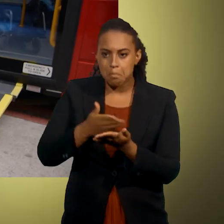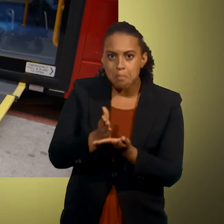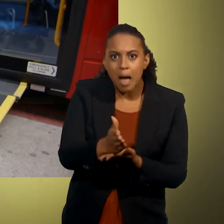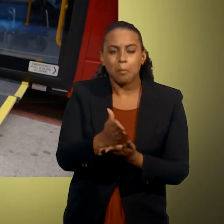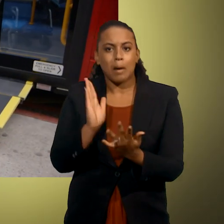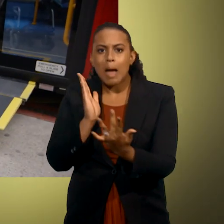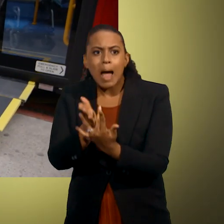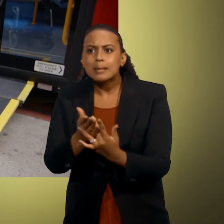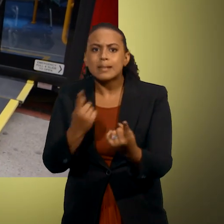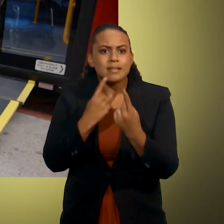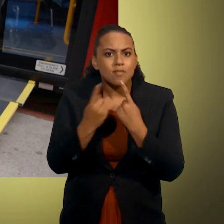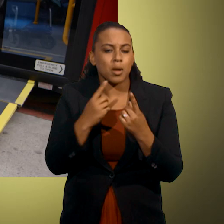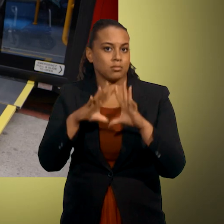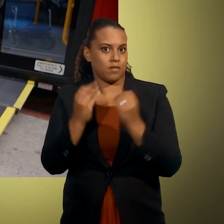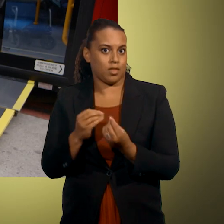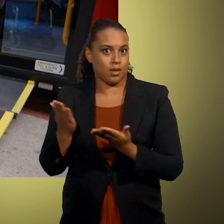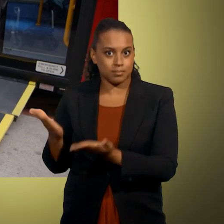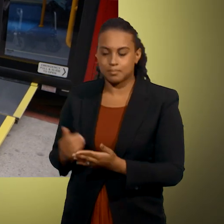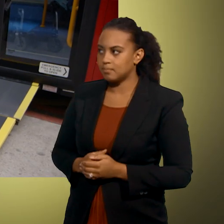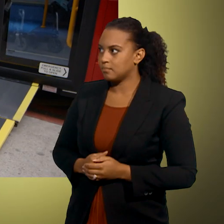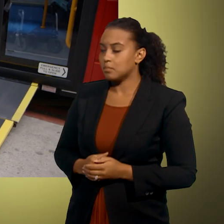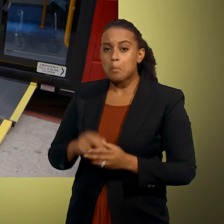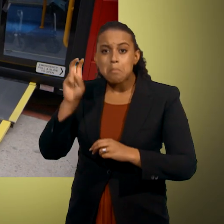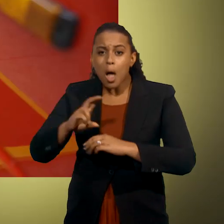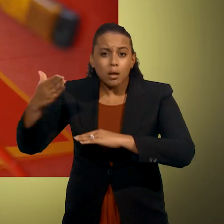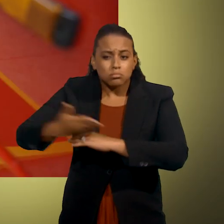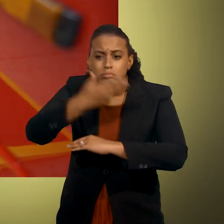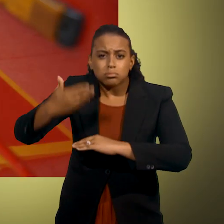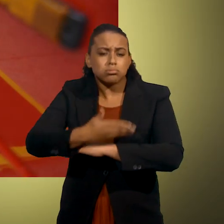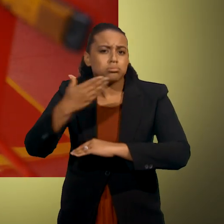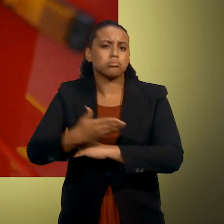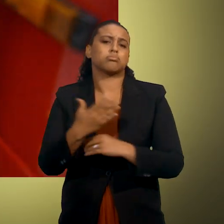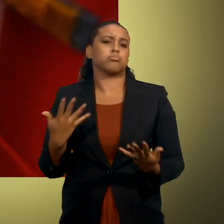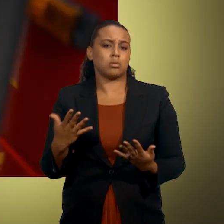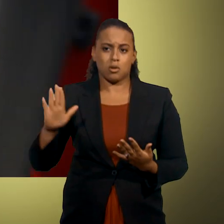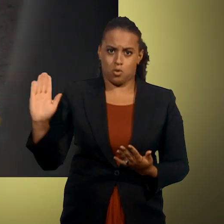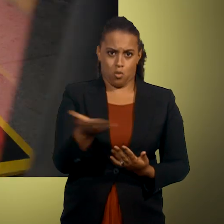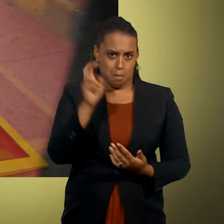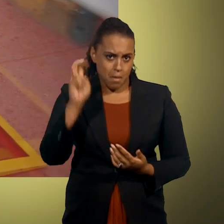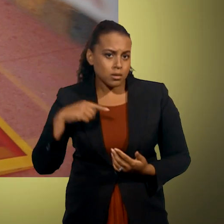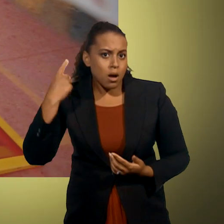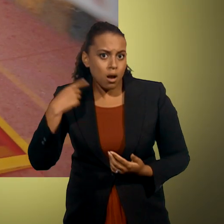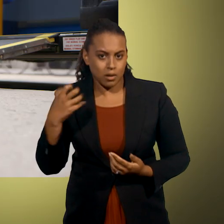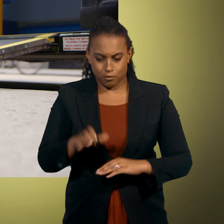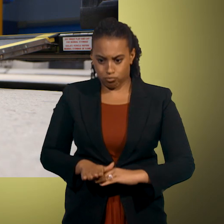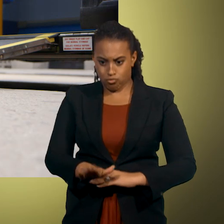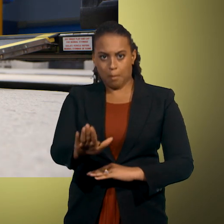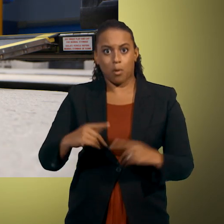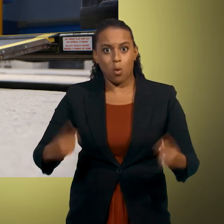There are numerous bus routes that pass really close to us. London buses are fitted with ramps and have spaces for wheelchair users.